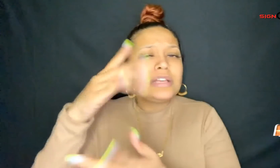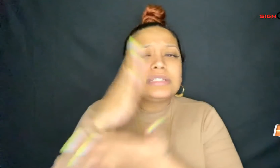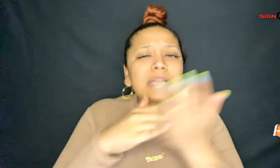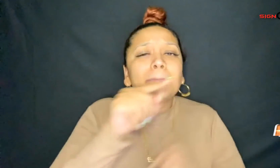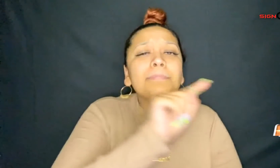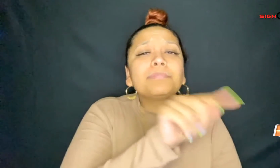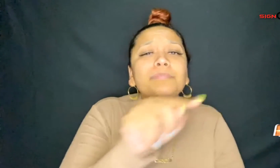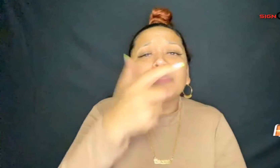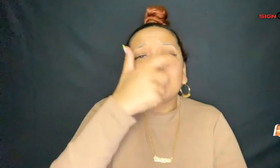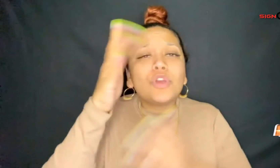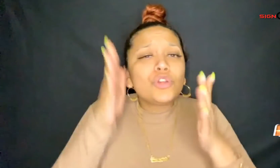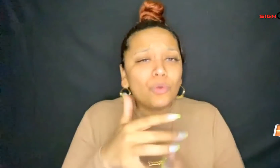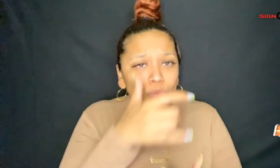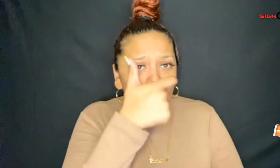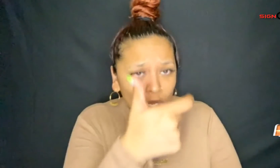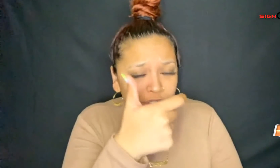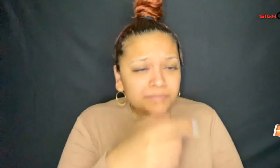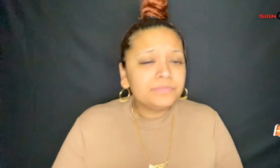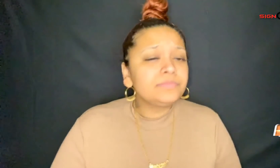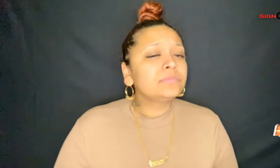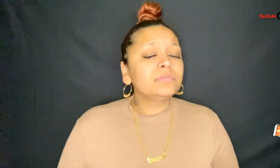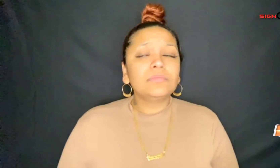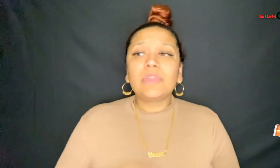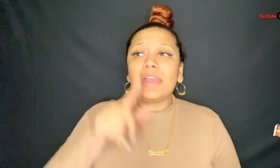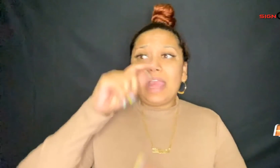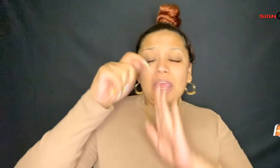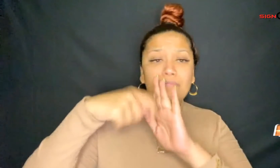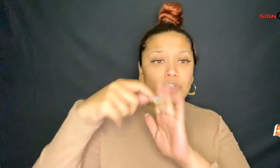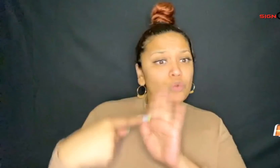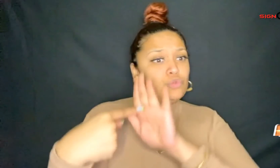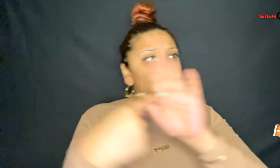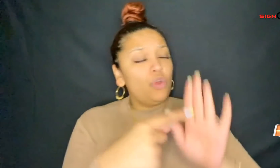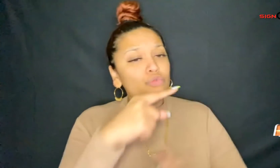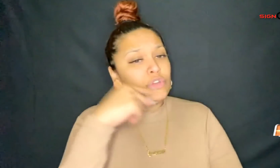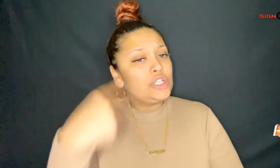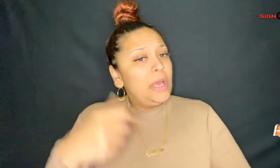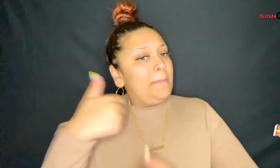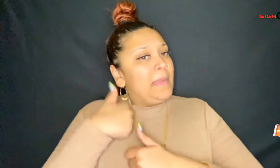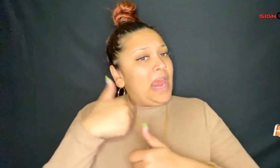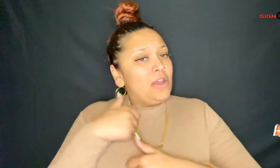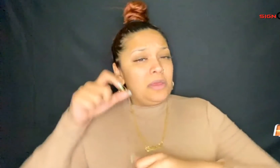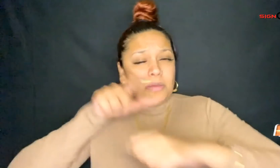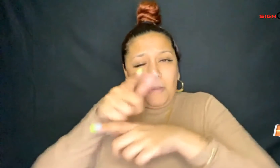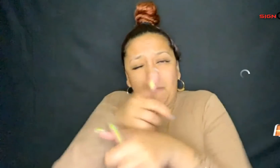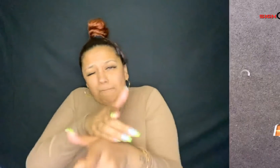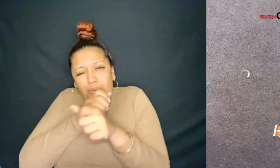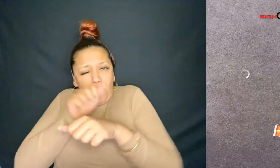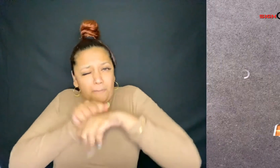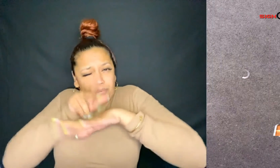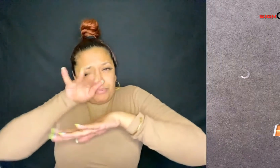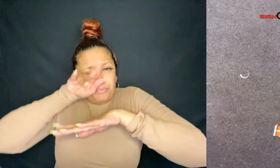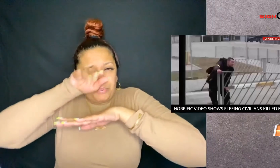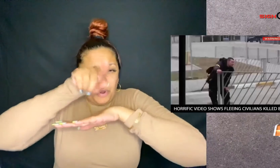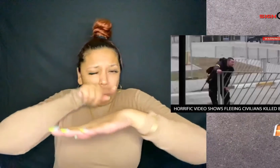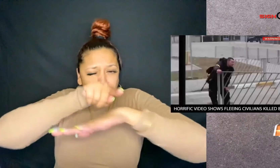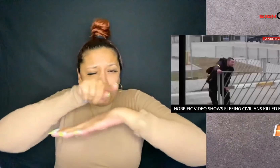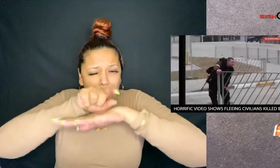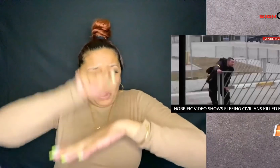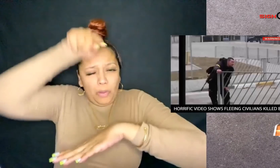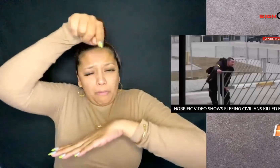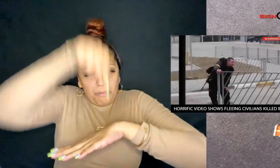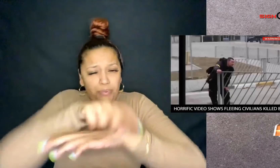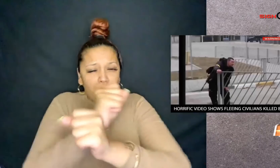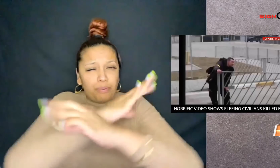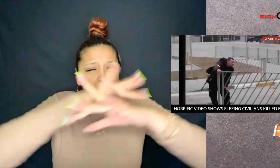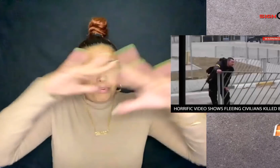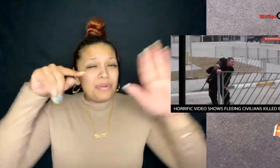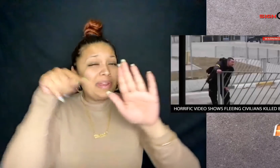is graphic and may be disturbing to some of our viewers the video shows a Russian military